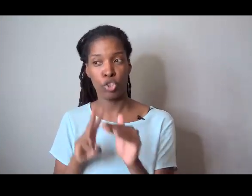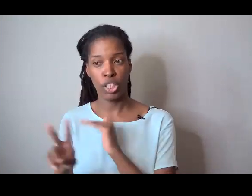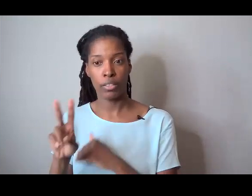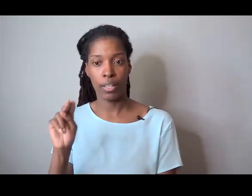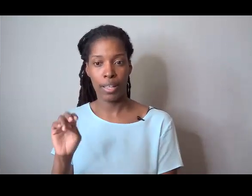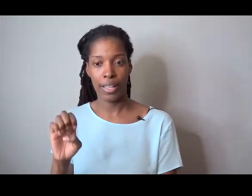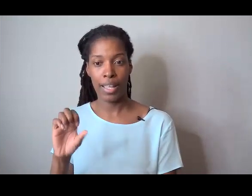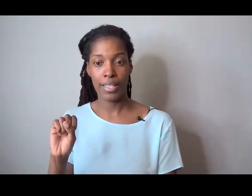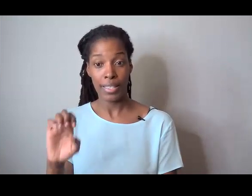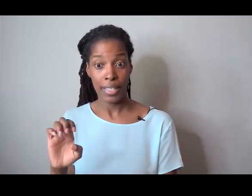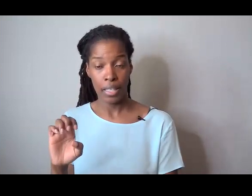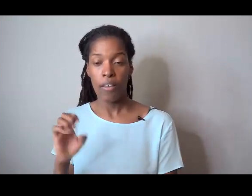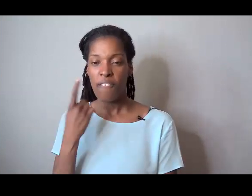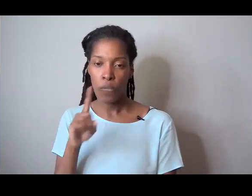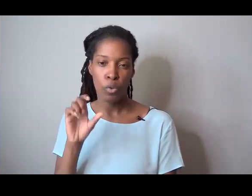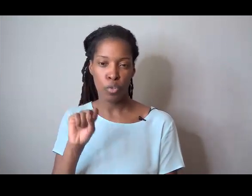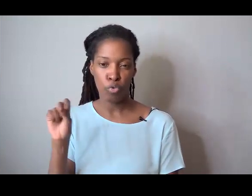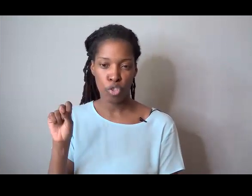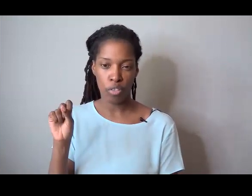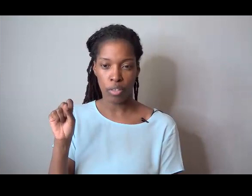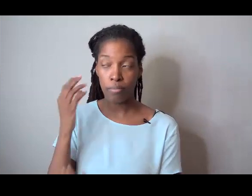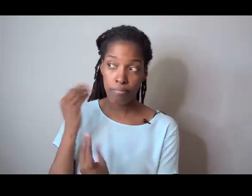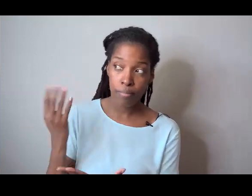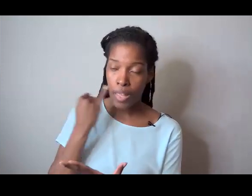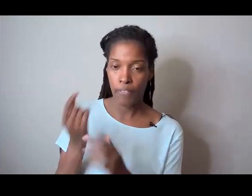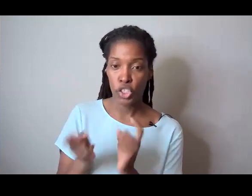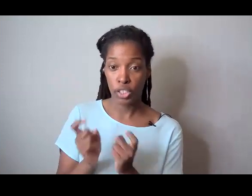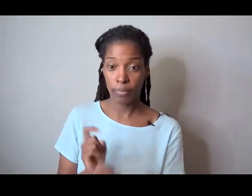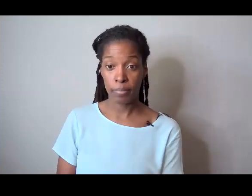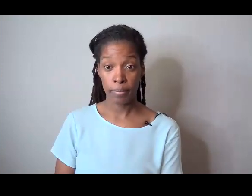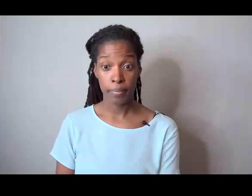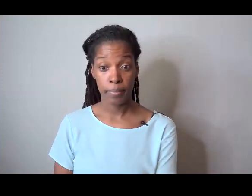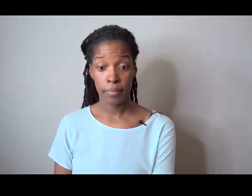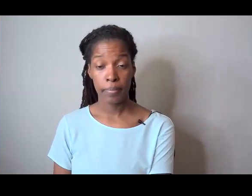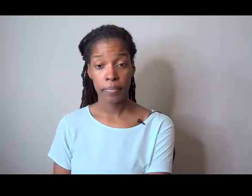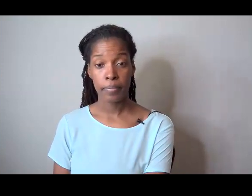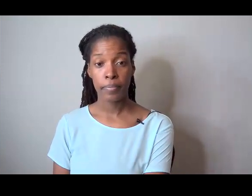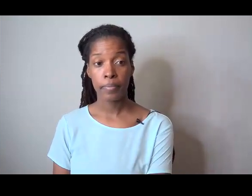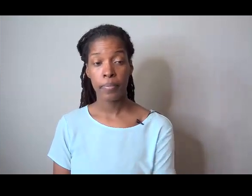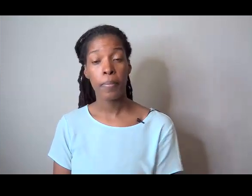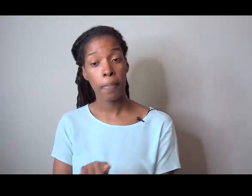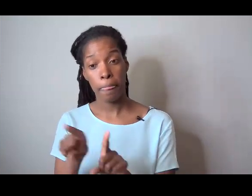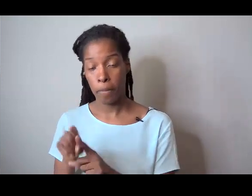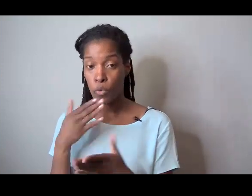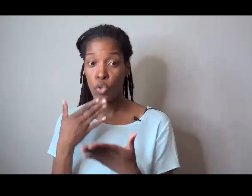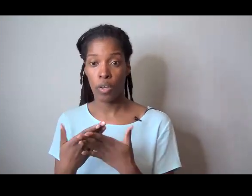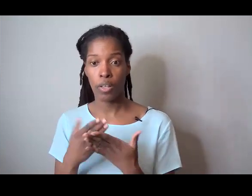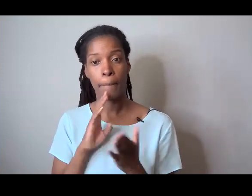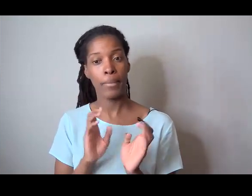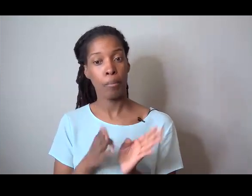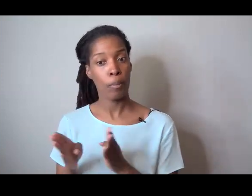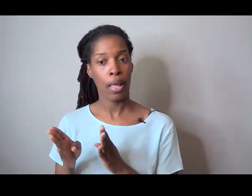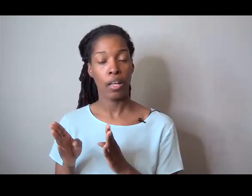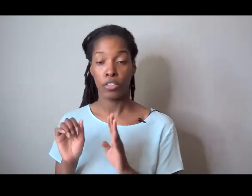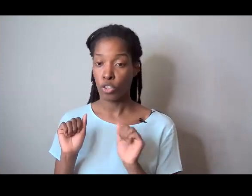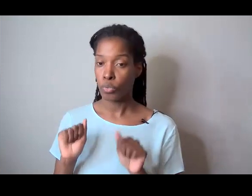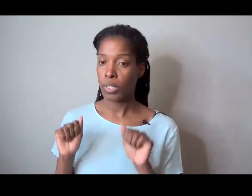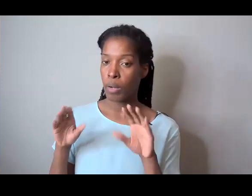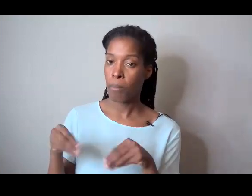social security if it's going to change. Okay? It's also good to be prepared to provide a revised